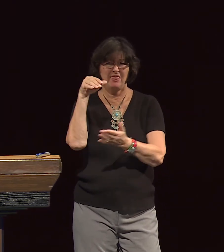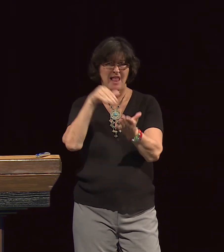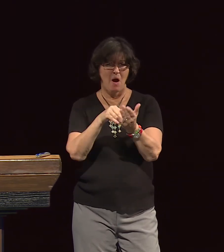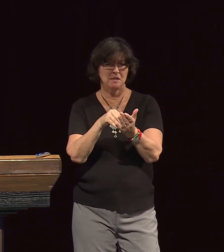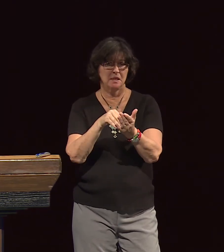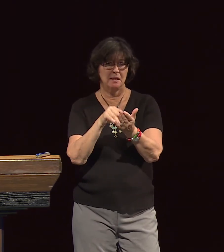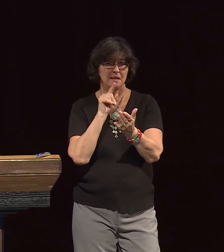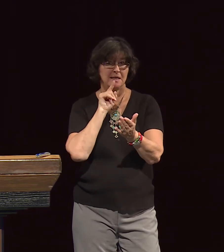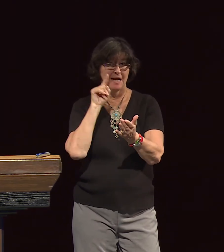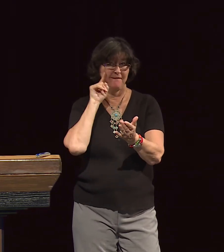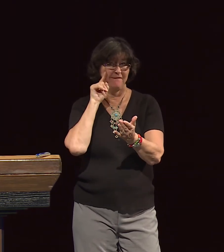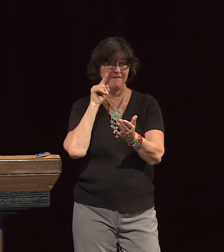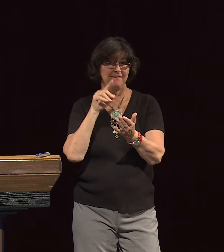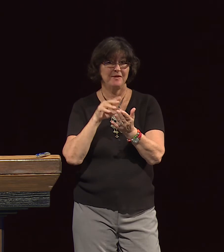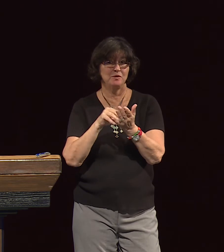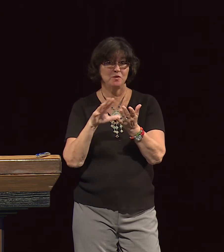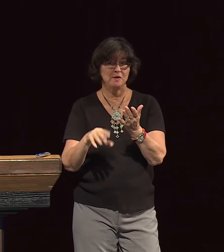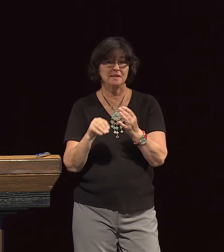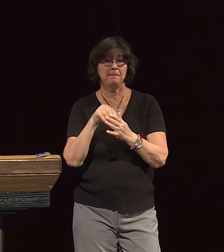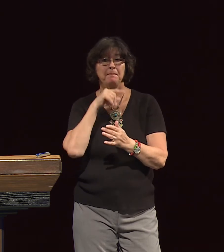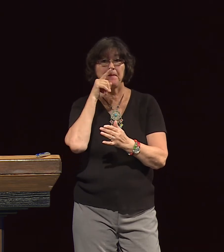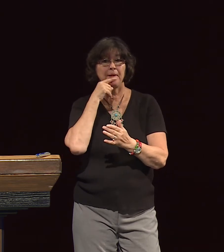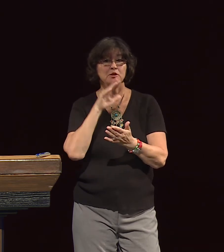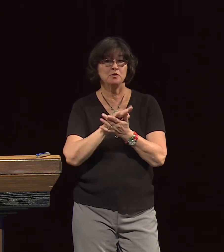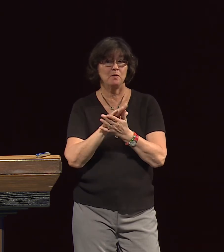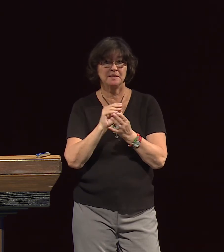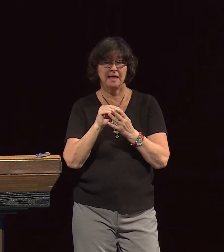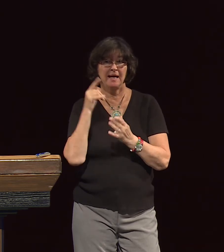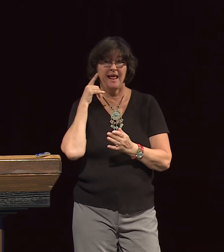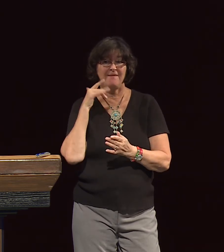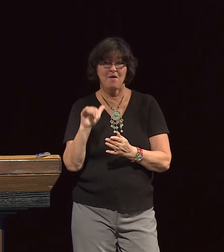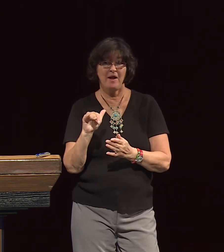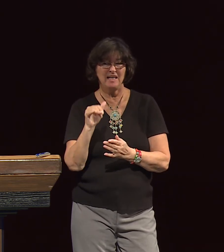17,000 deaf students in the public school system in California...